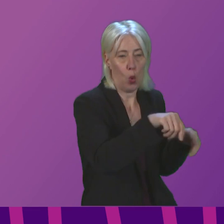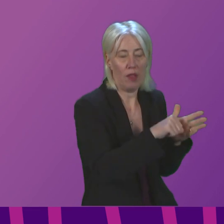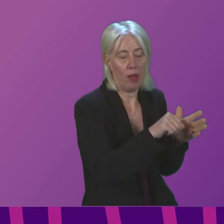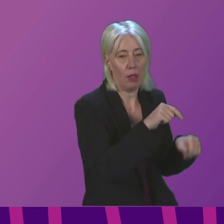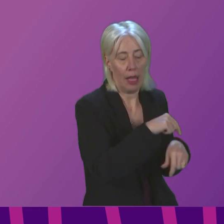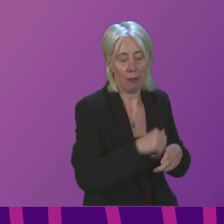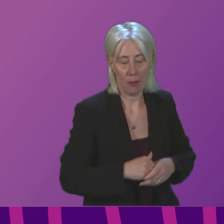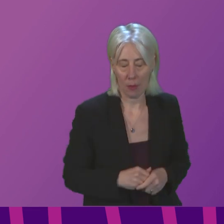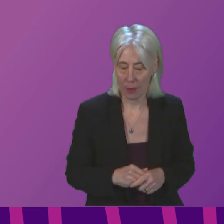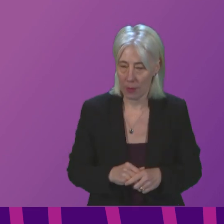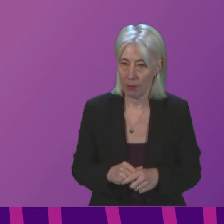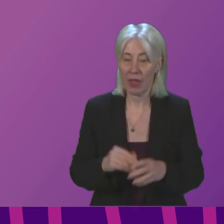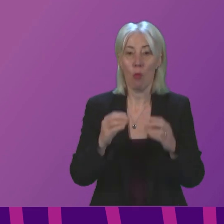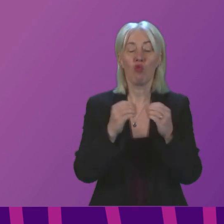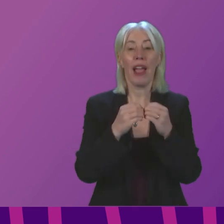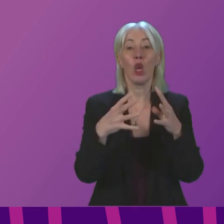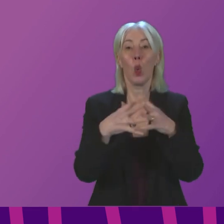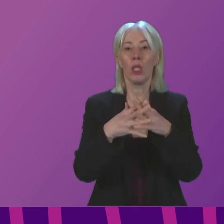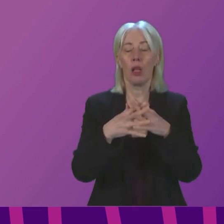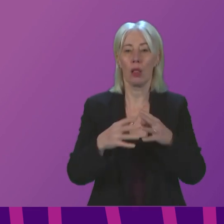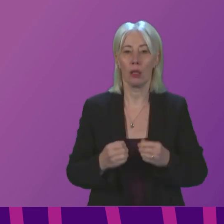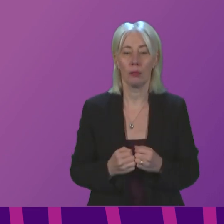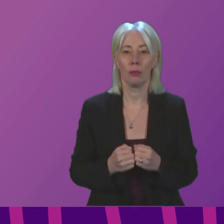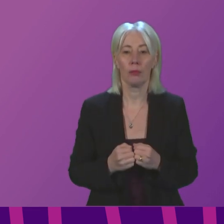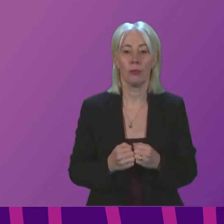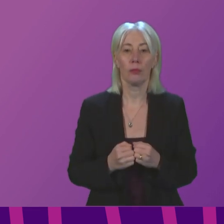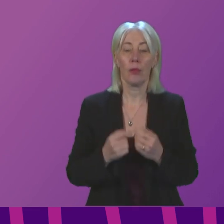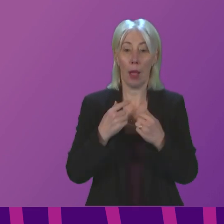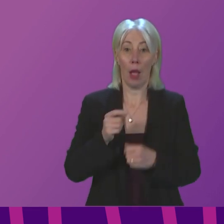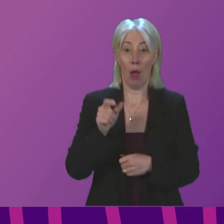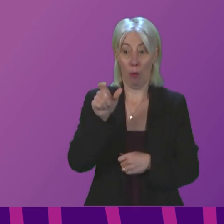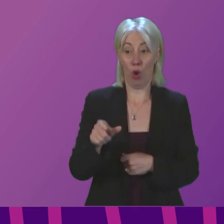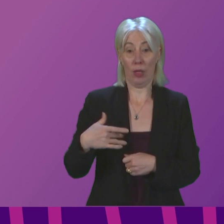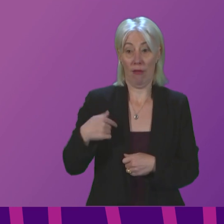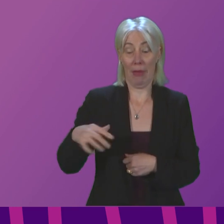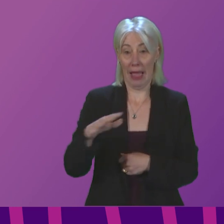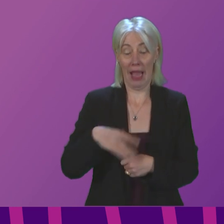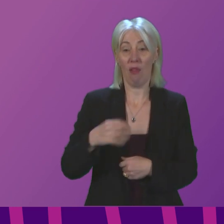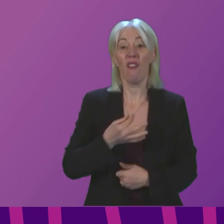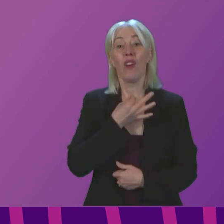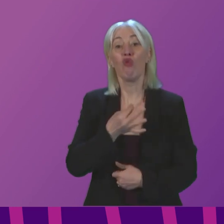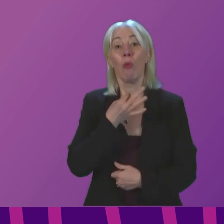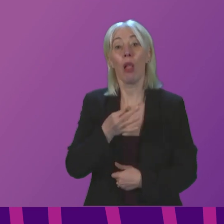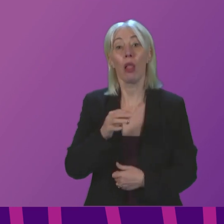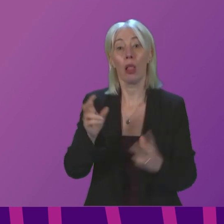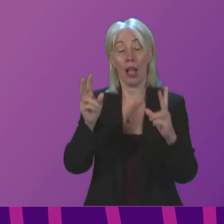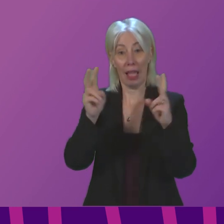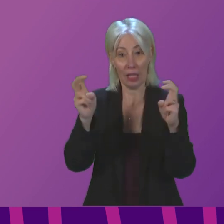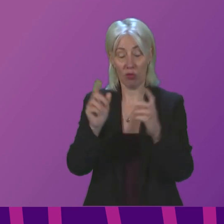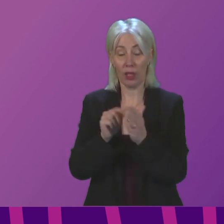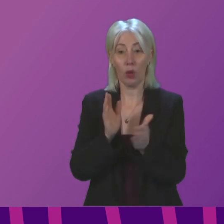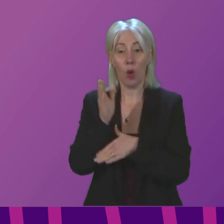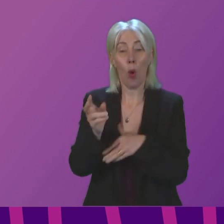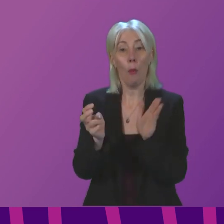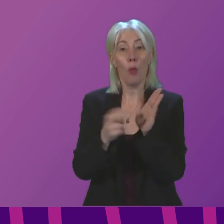I have a constituent in the vulnerable category who went to book a booster vaccination and